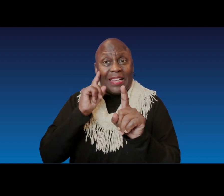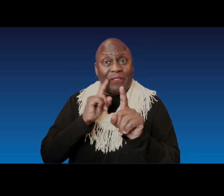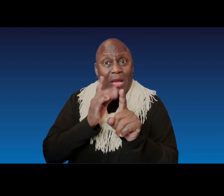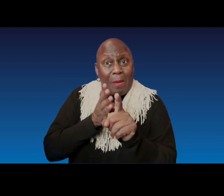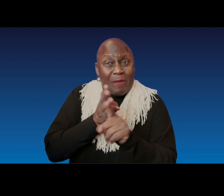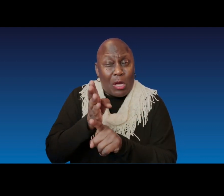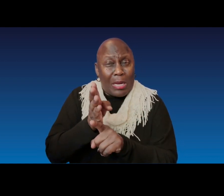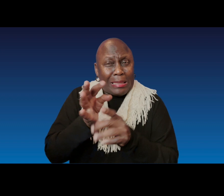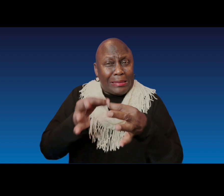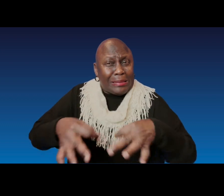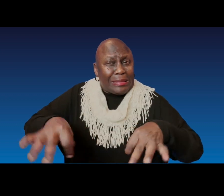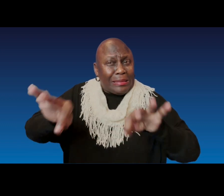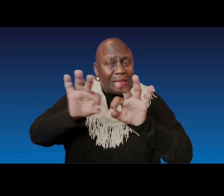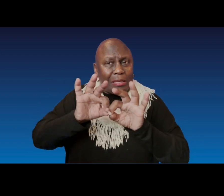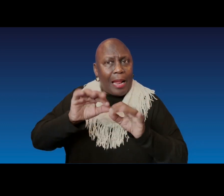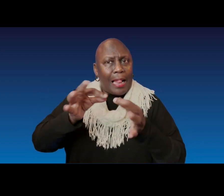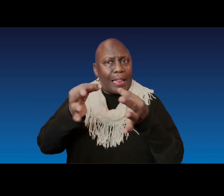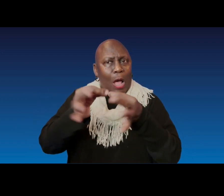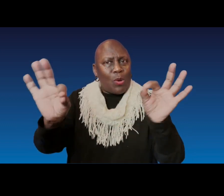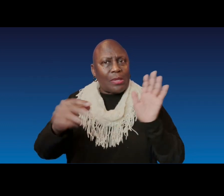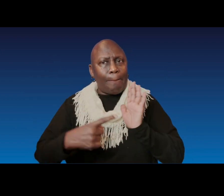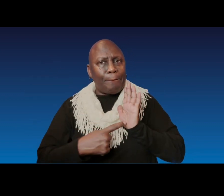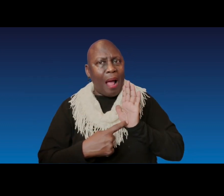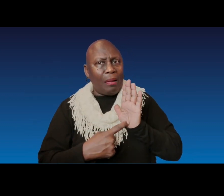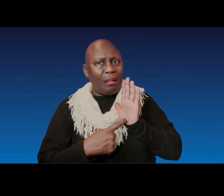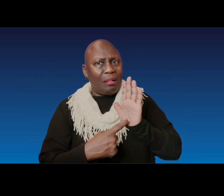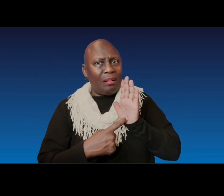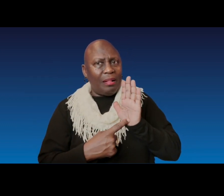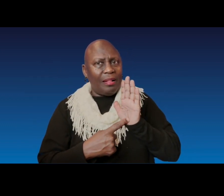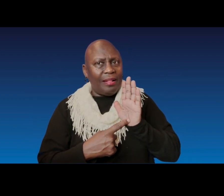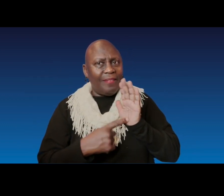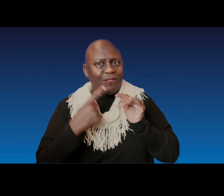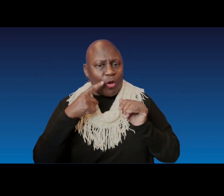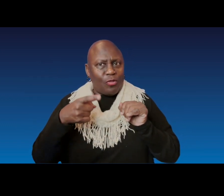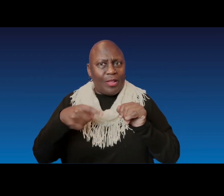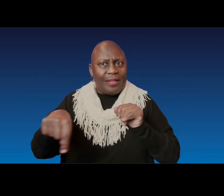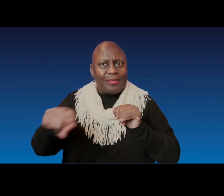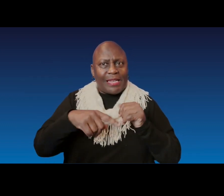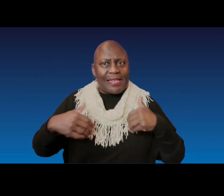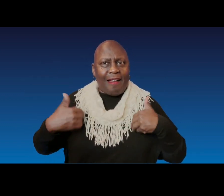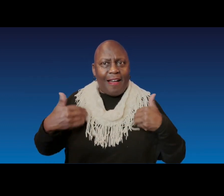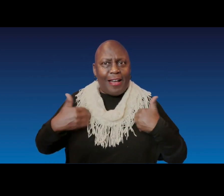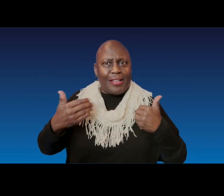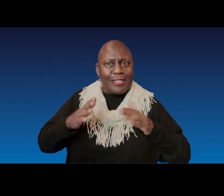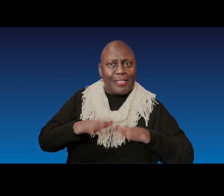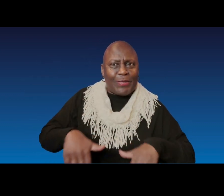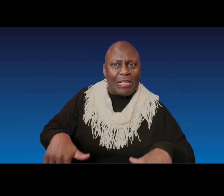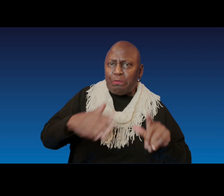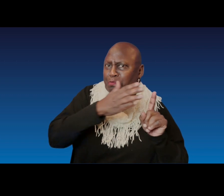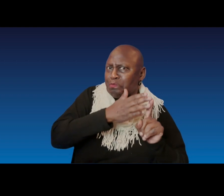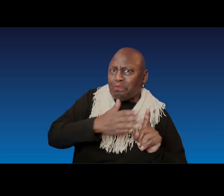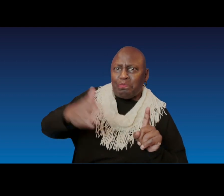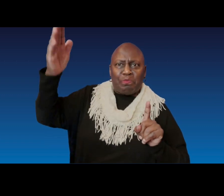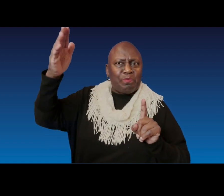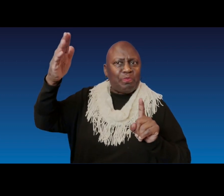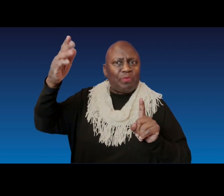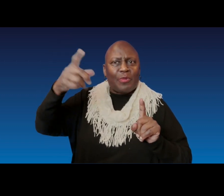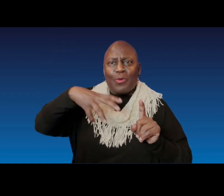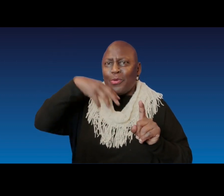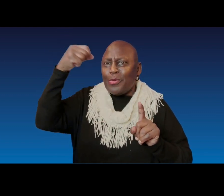So that 15% of deaf professionals are crucial language models for young children and even up to college age students.